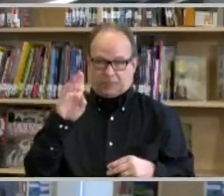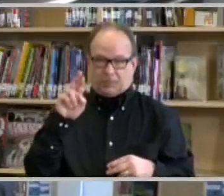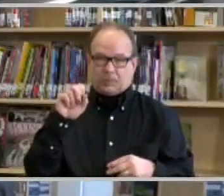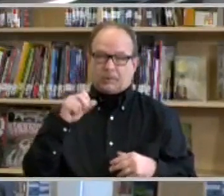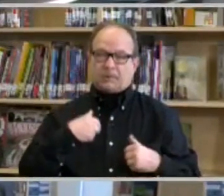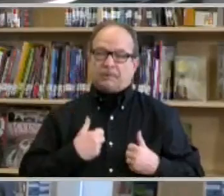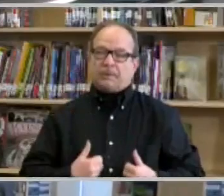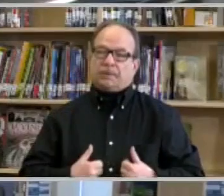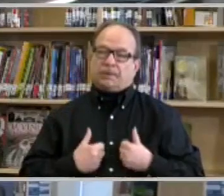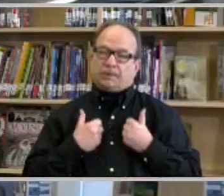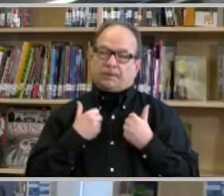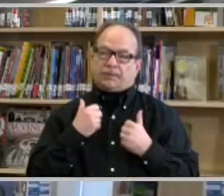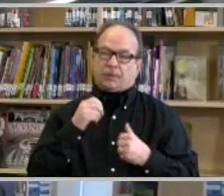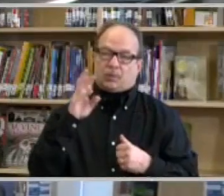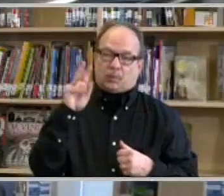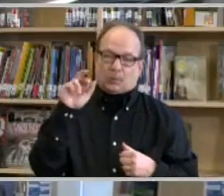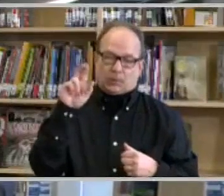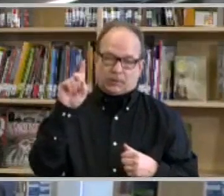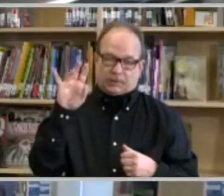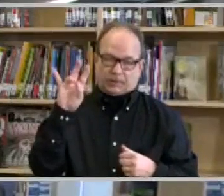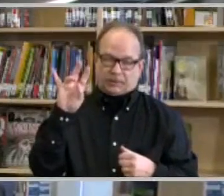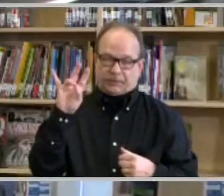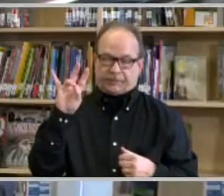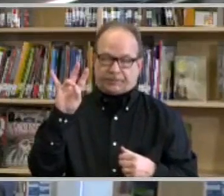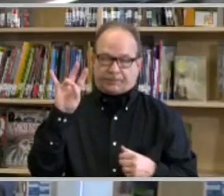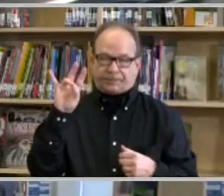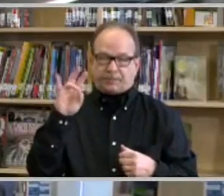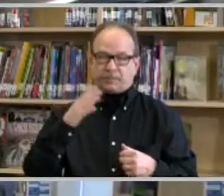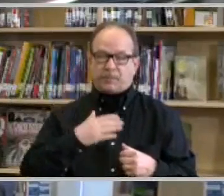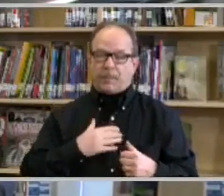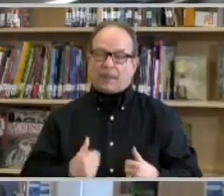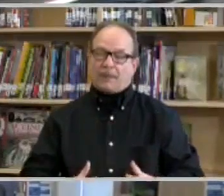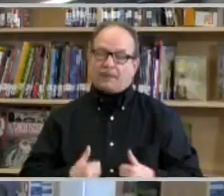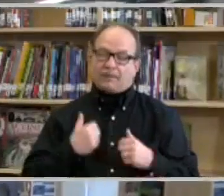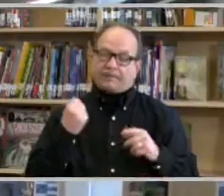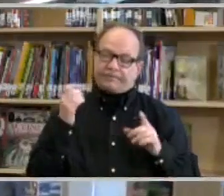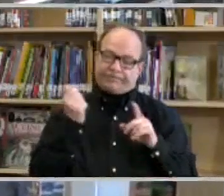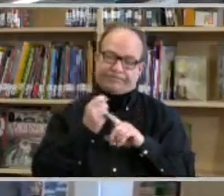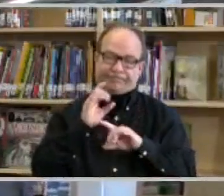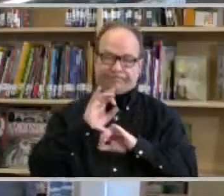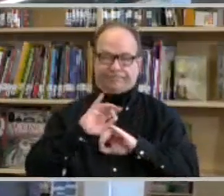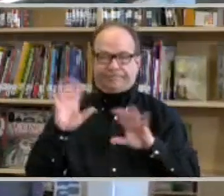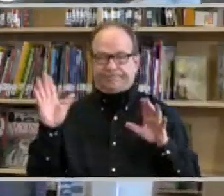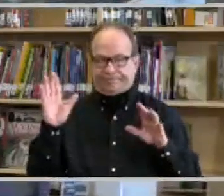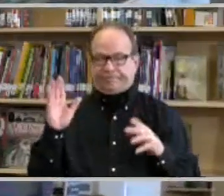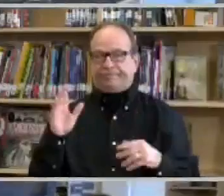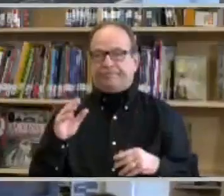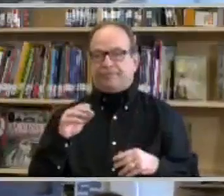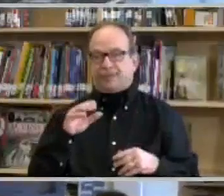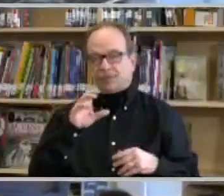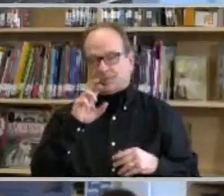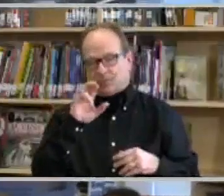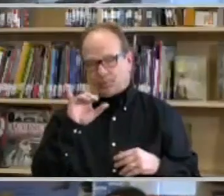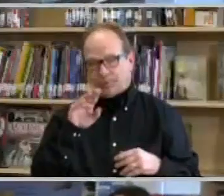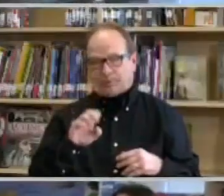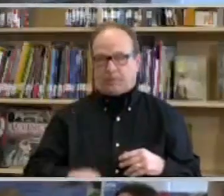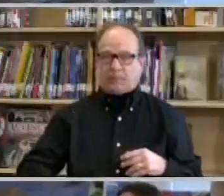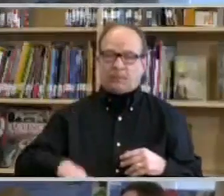MY NAME IS -- I'M A RESIDENT OF WARD 7, AND I'M HERE TODAY BECAUSE MY LIFE HAS BEEN IMPACTED BY VIOLENT CRIME.